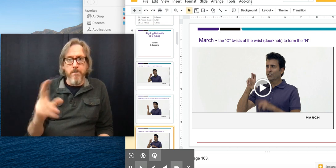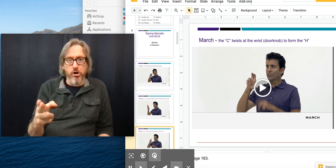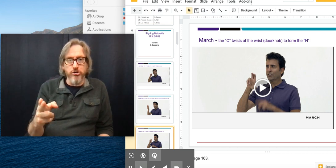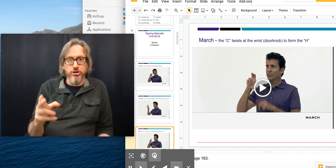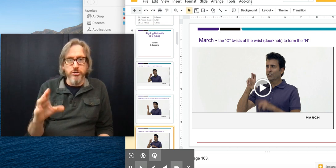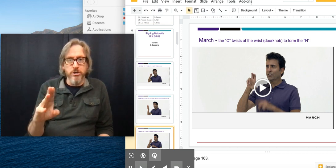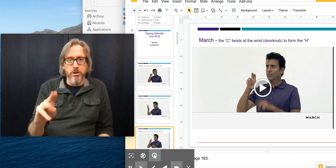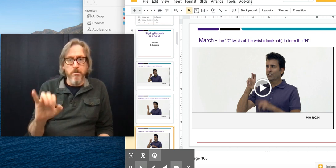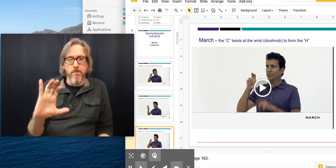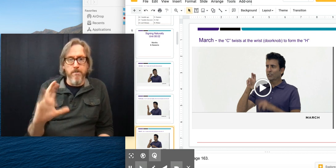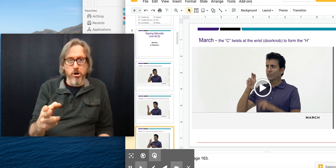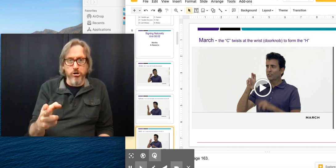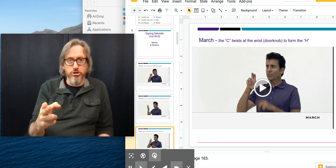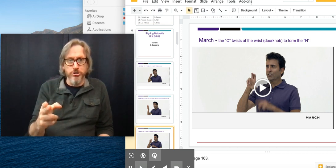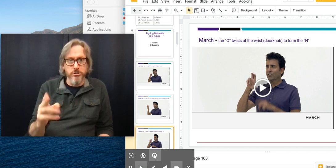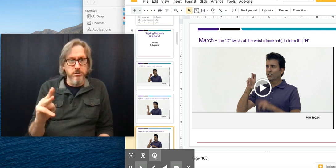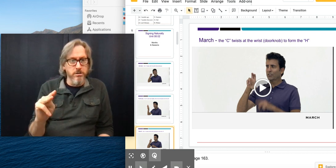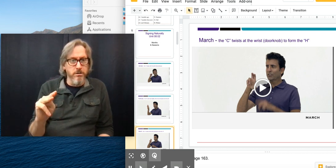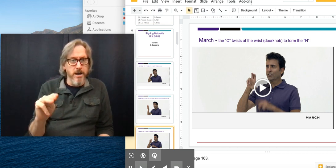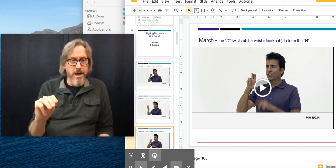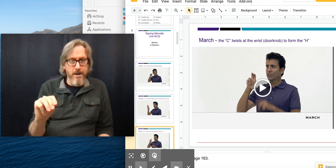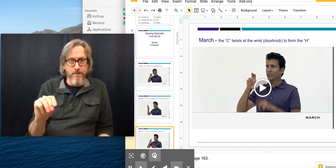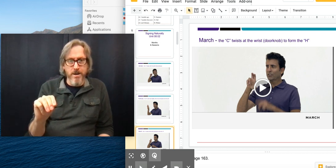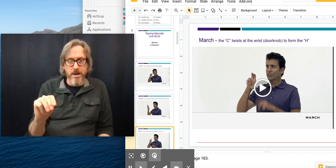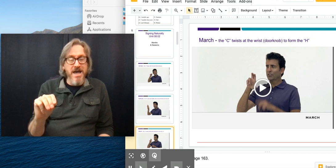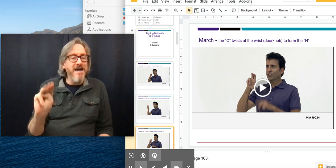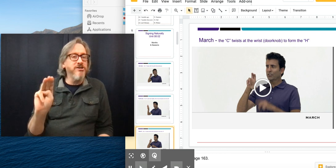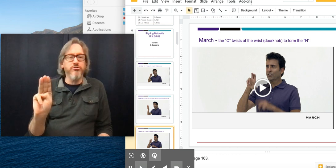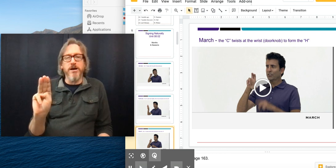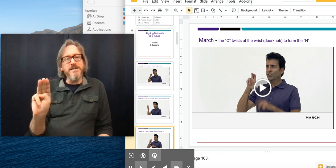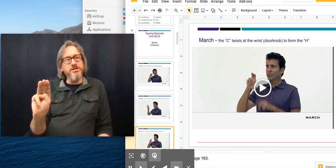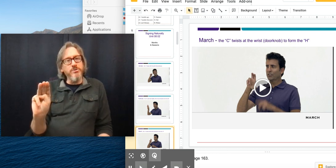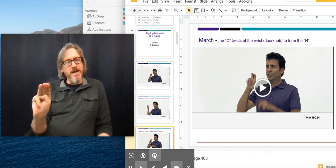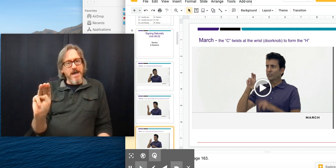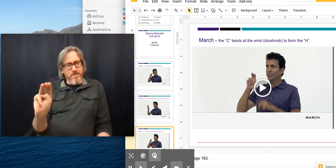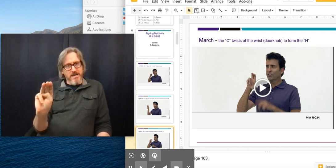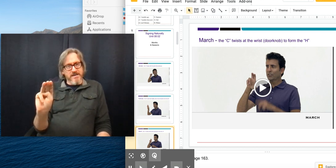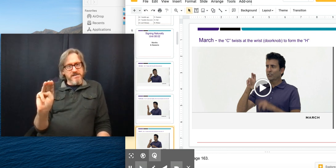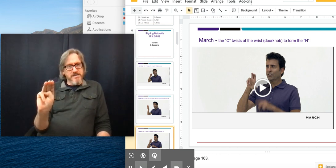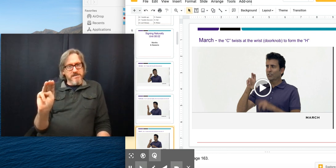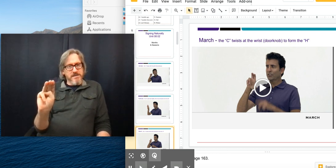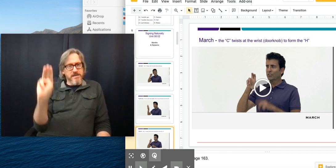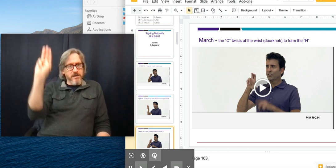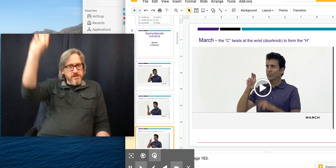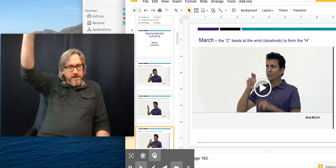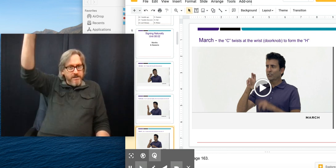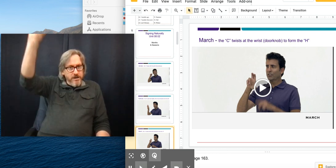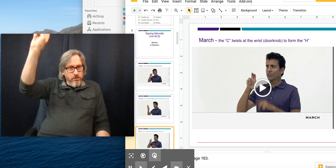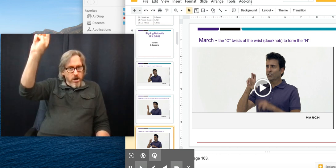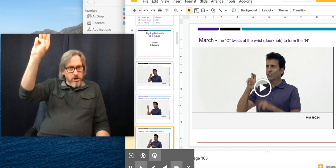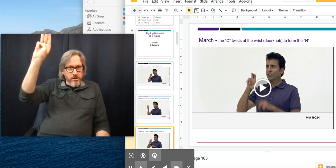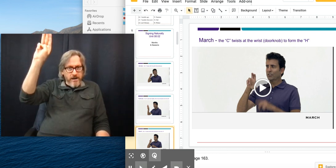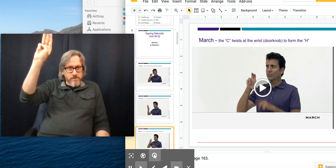March March M try not to do an M like this because it looks like you know Hunger Games